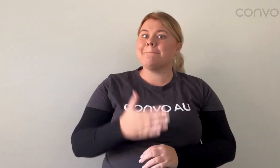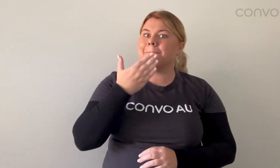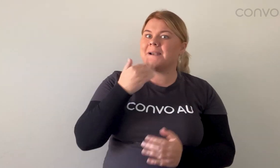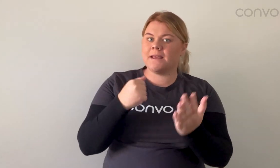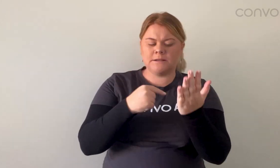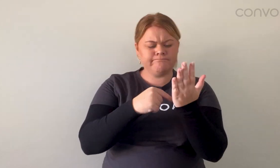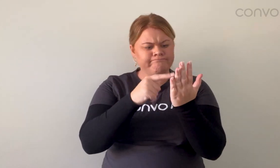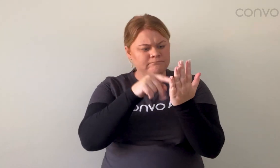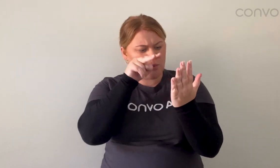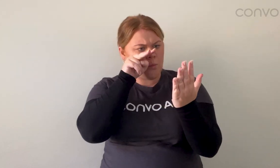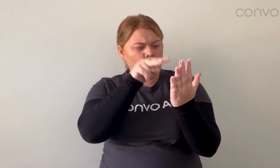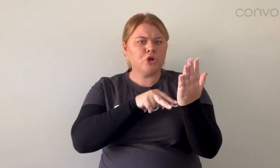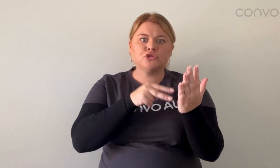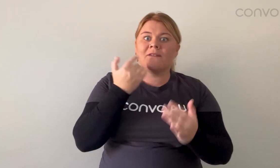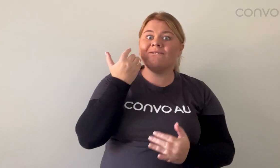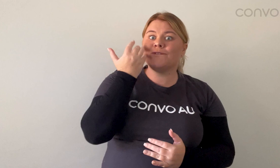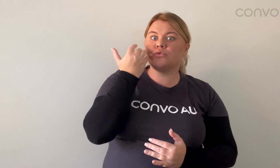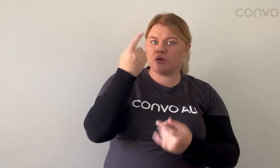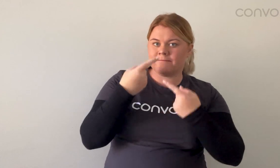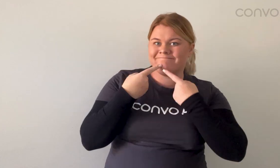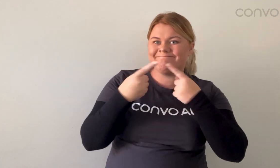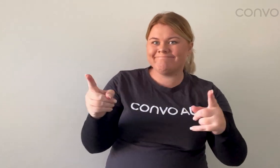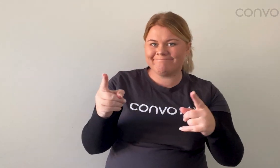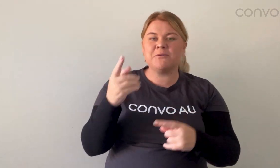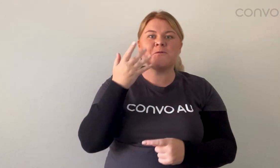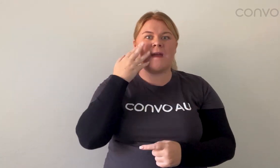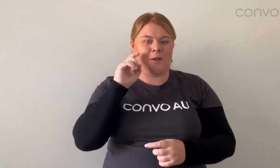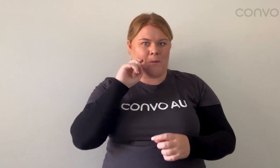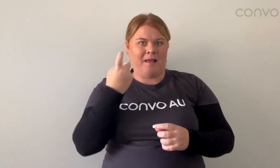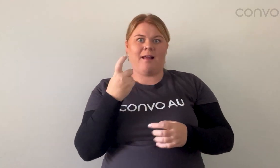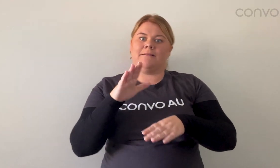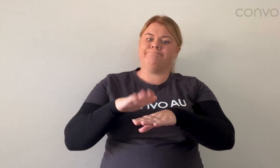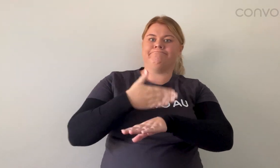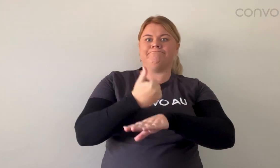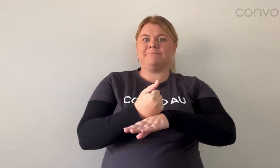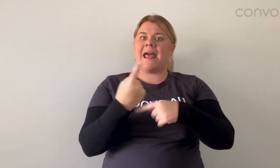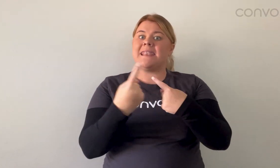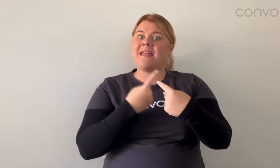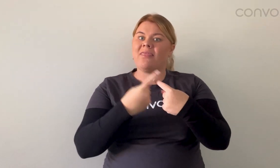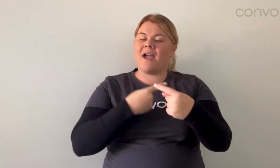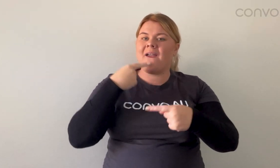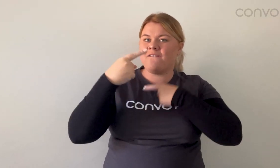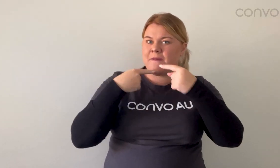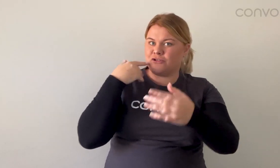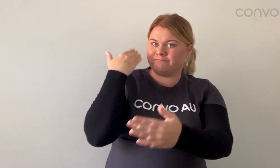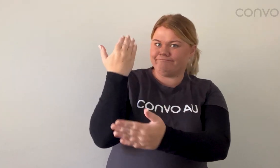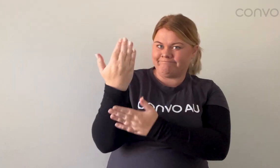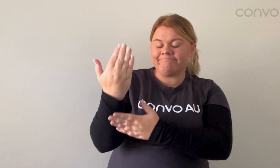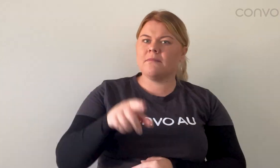Please keep an eye out for the new date of the info session.